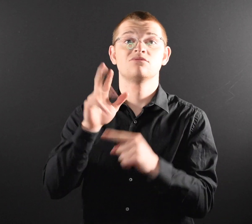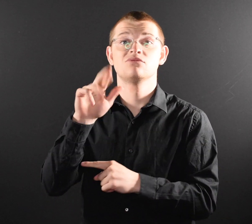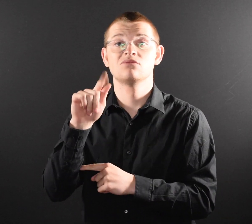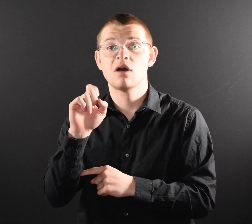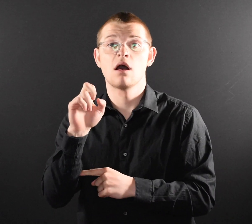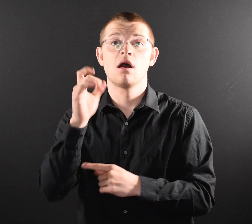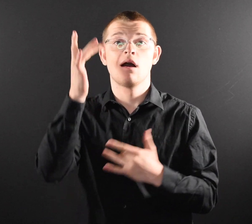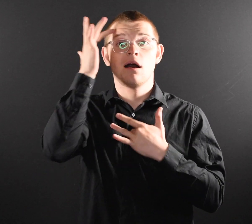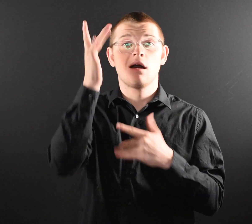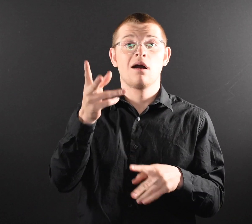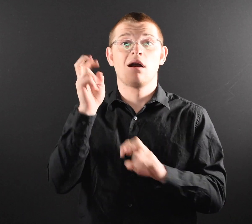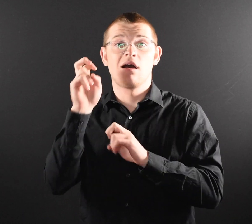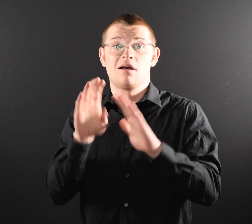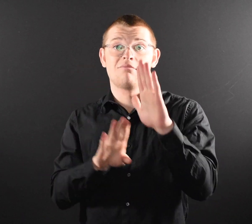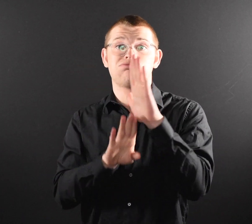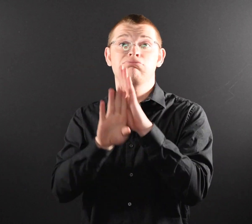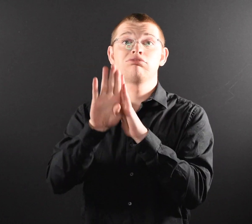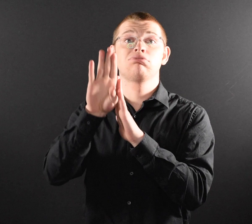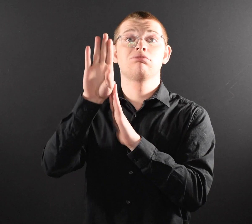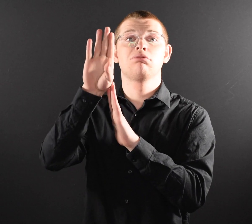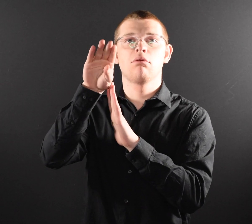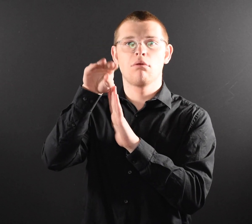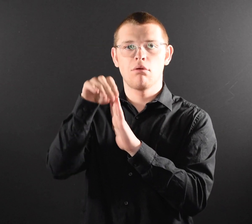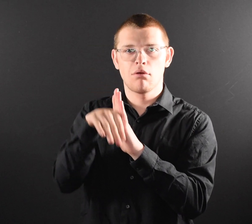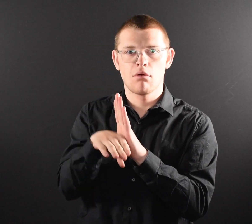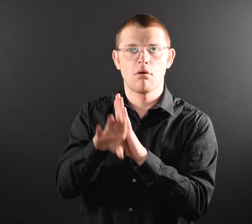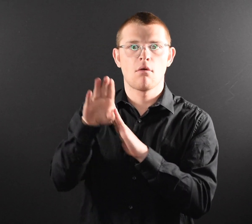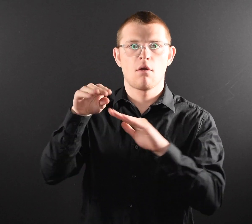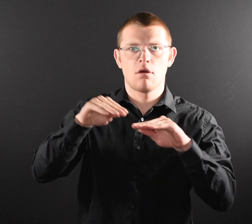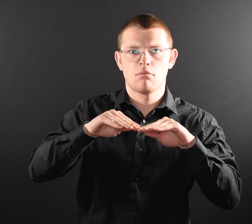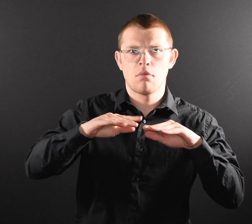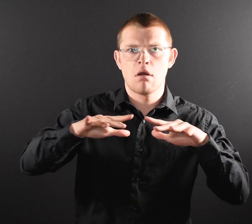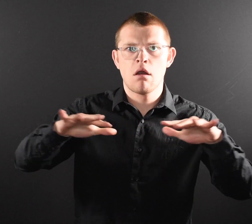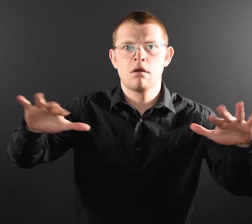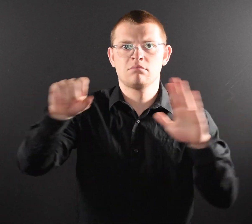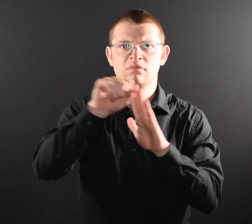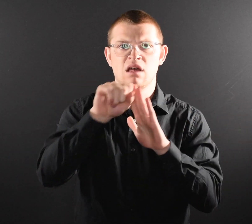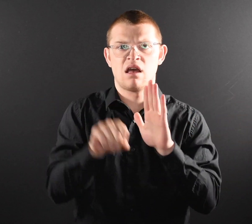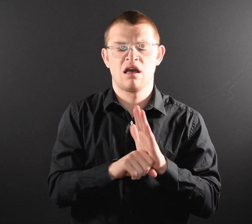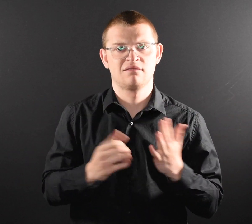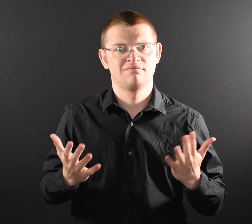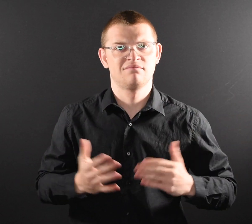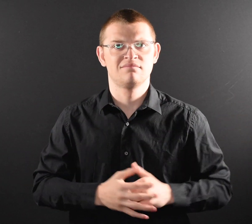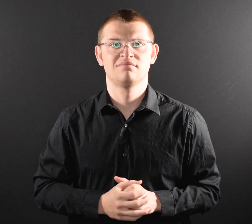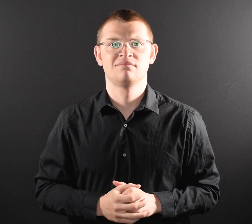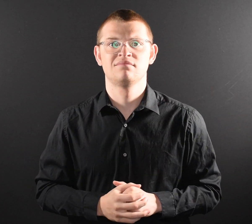positivity rates and hospitalizations are rising and variants are spreading